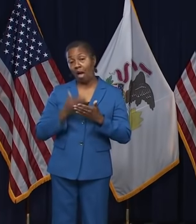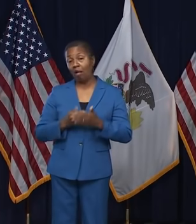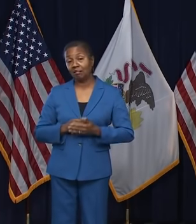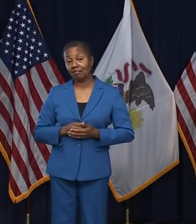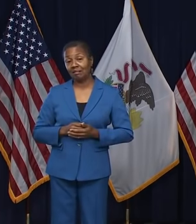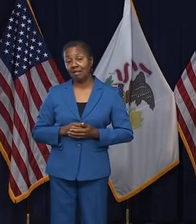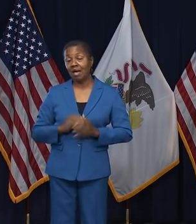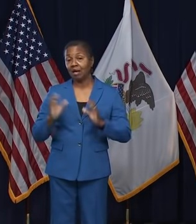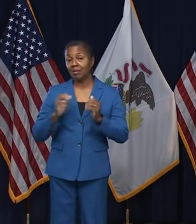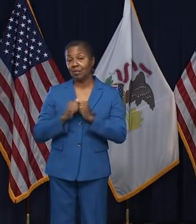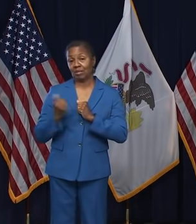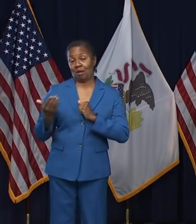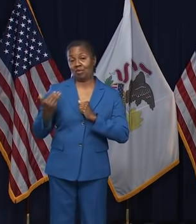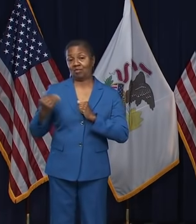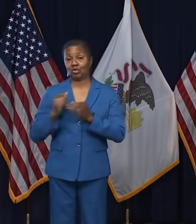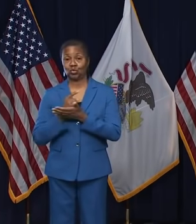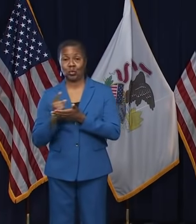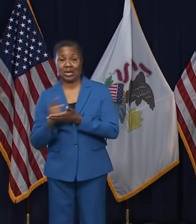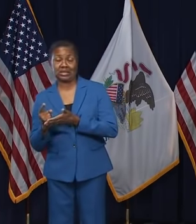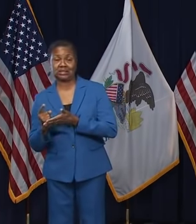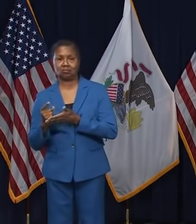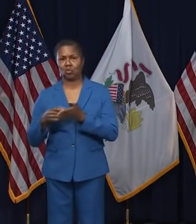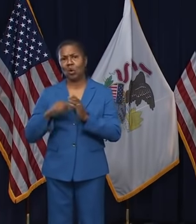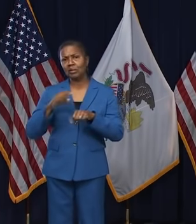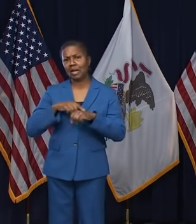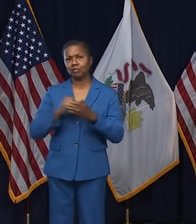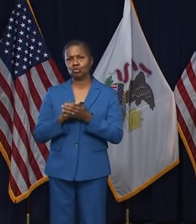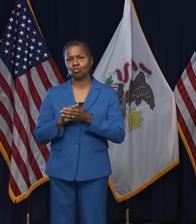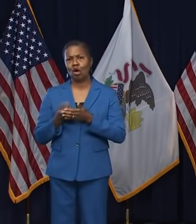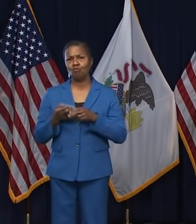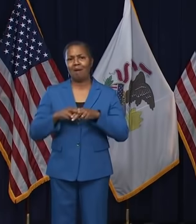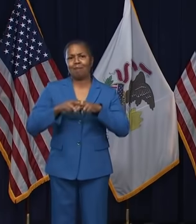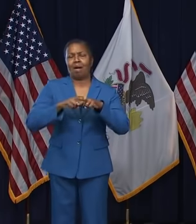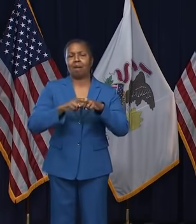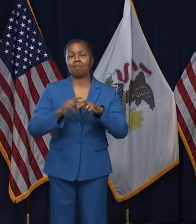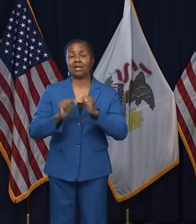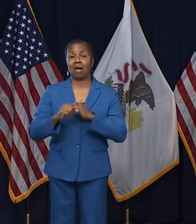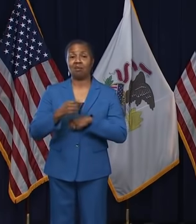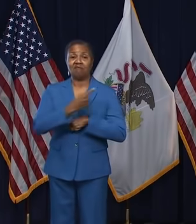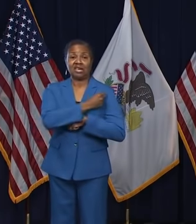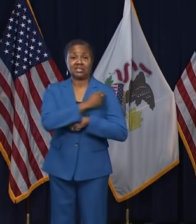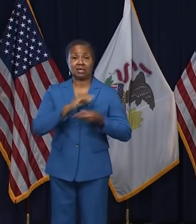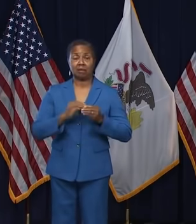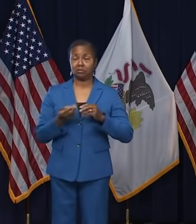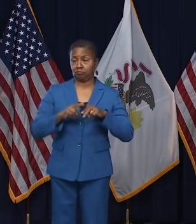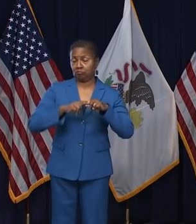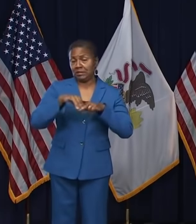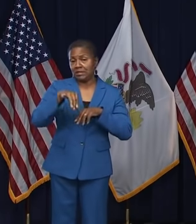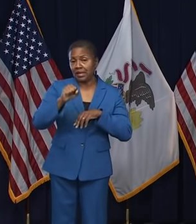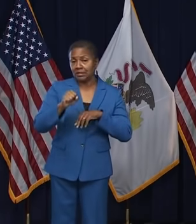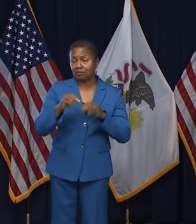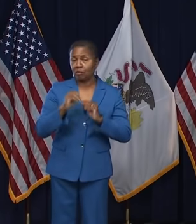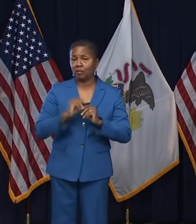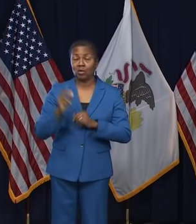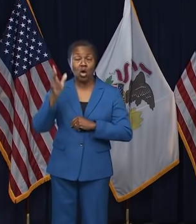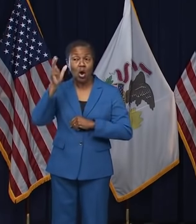the numbers the numbers actually we did quite well. As compared to previous weeks it